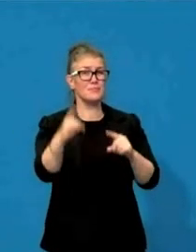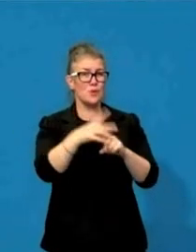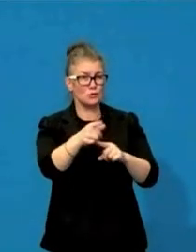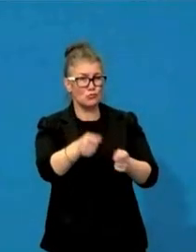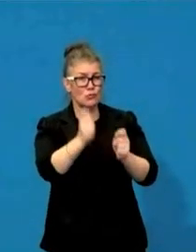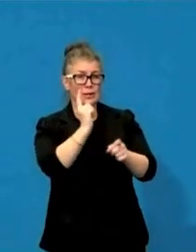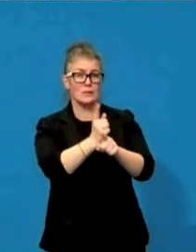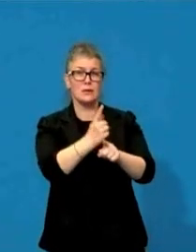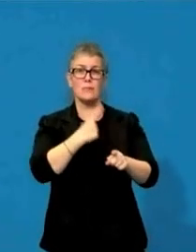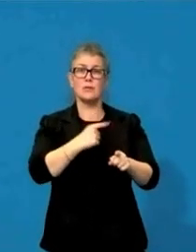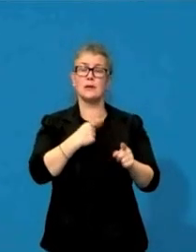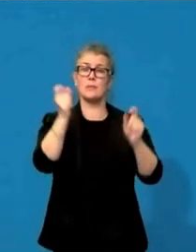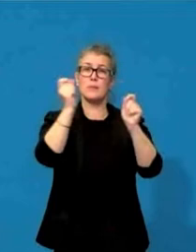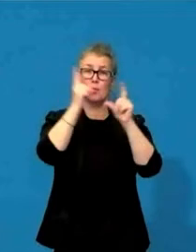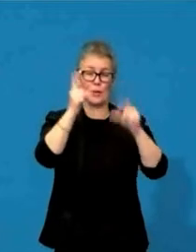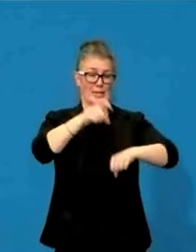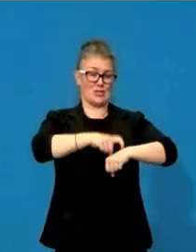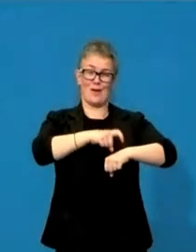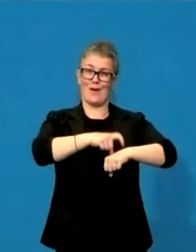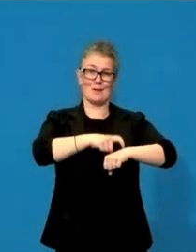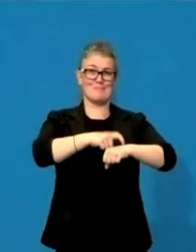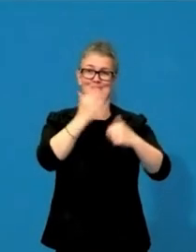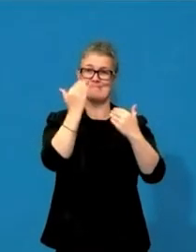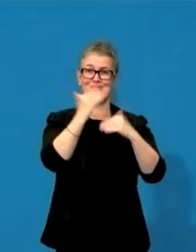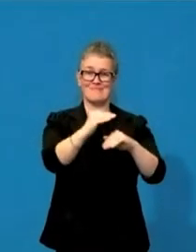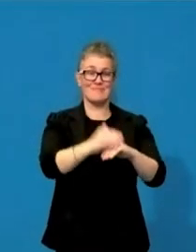conscious that we have limited time and there are some very significant issues I want